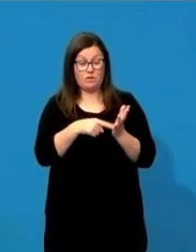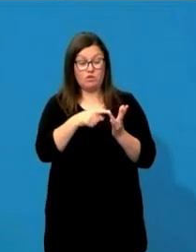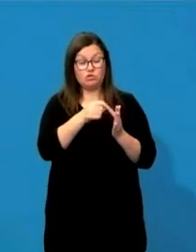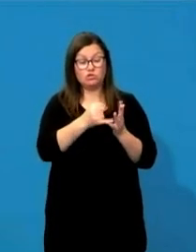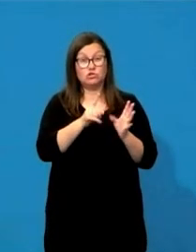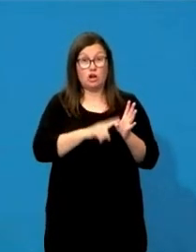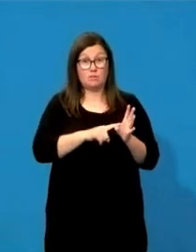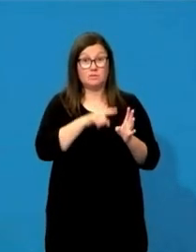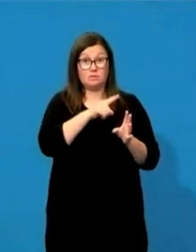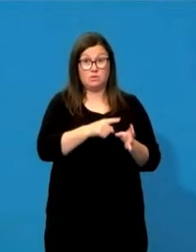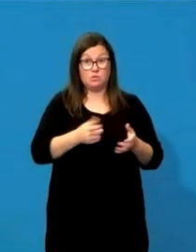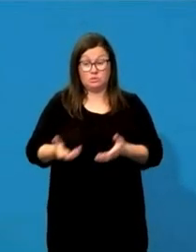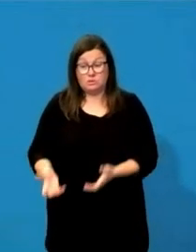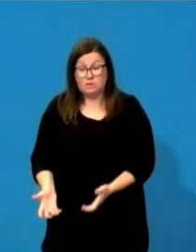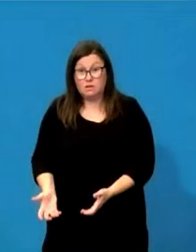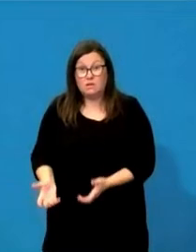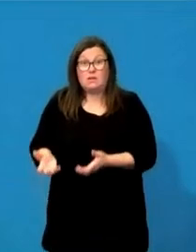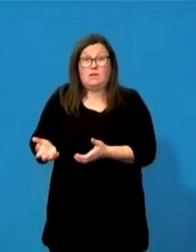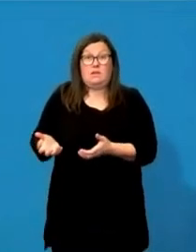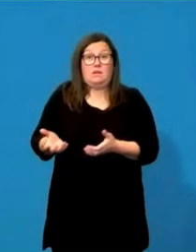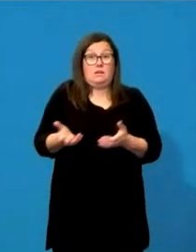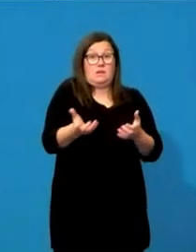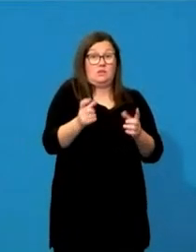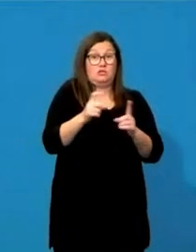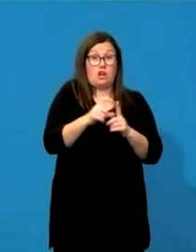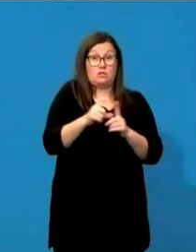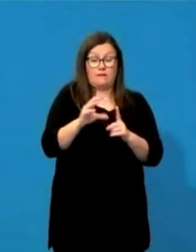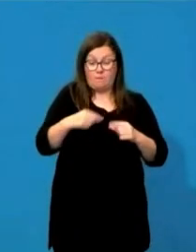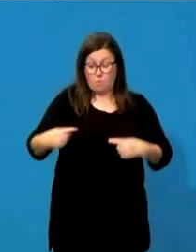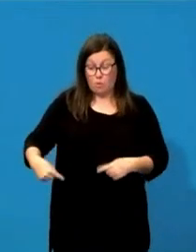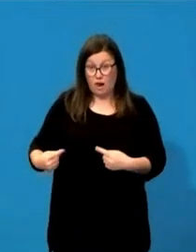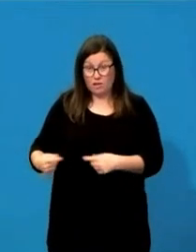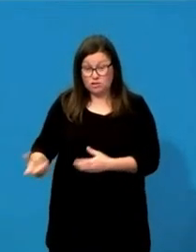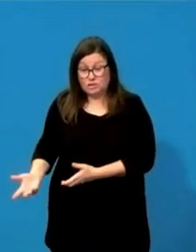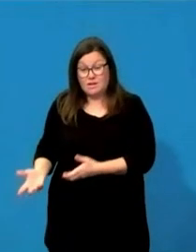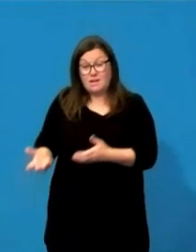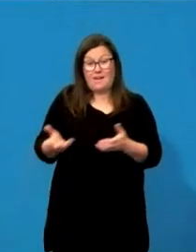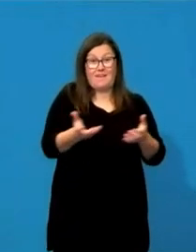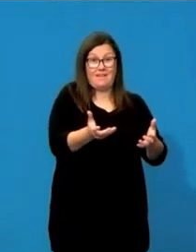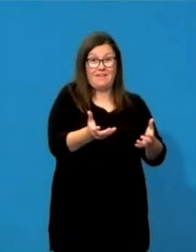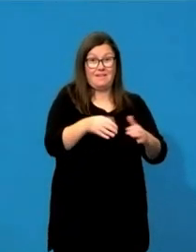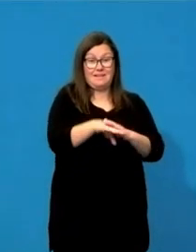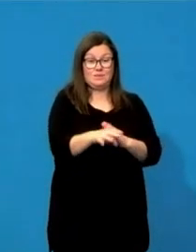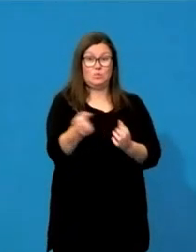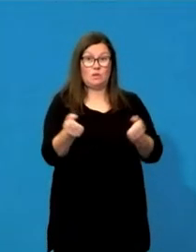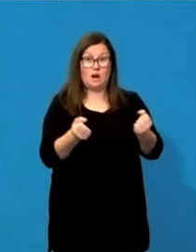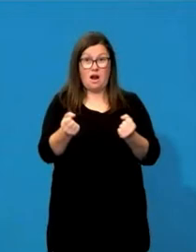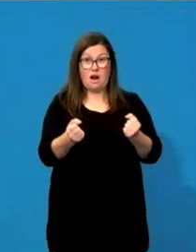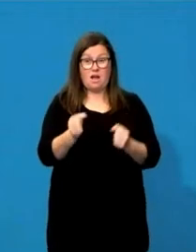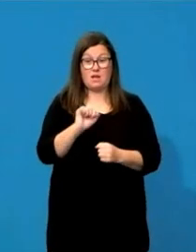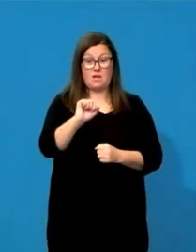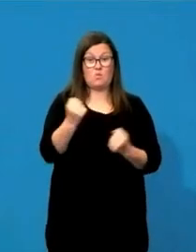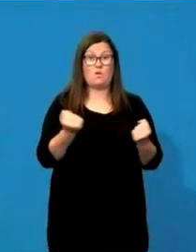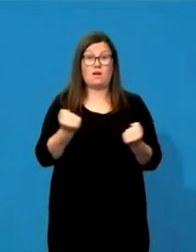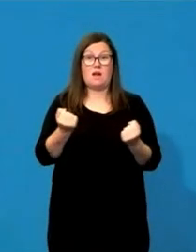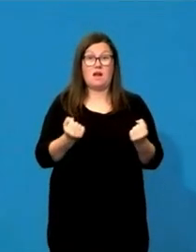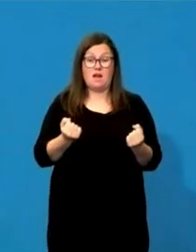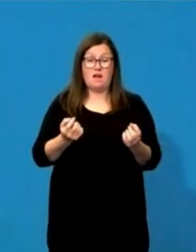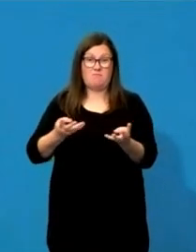from her wheelchair into your vehicle, which is a four-wheel drive-style vehicle which is